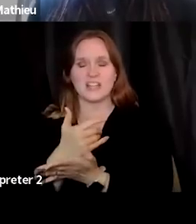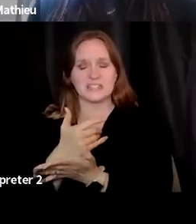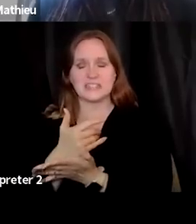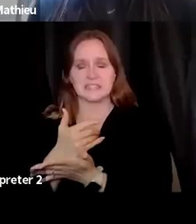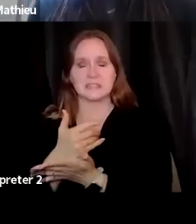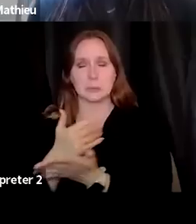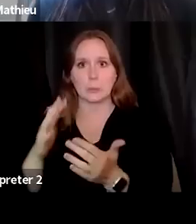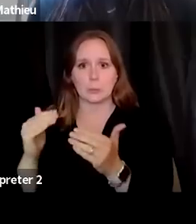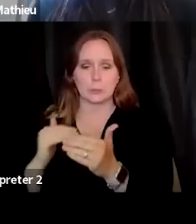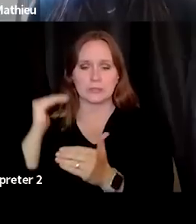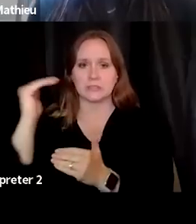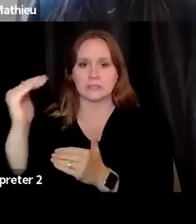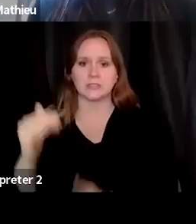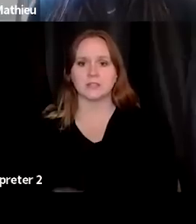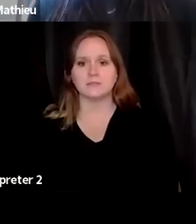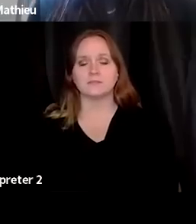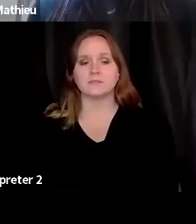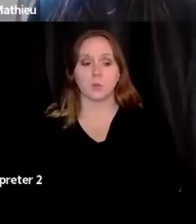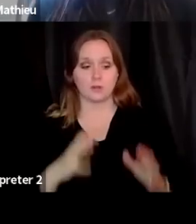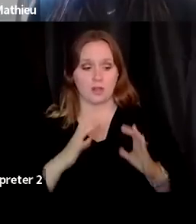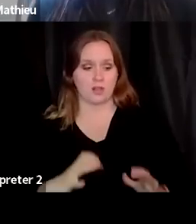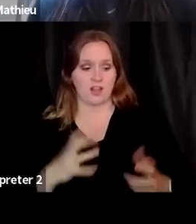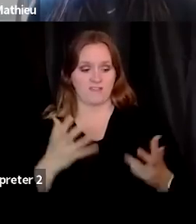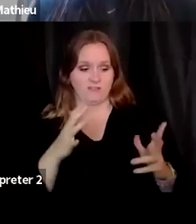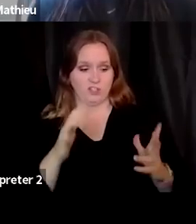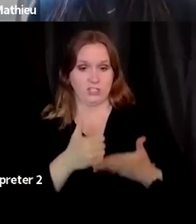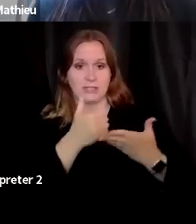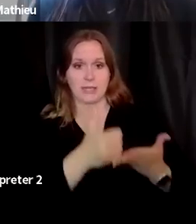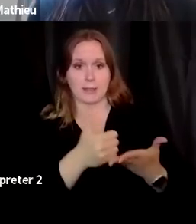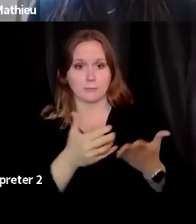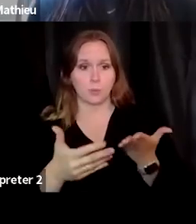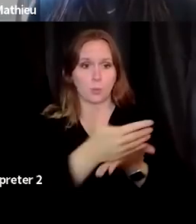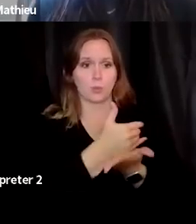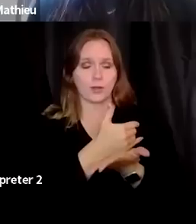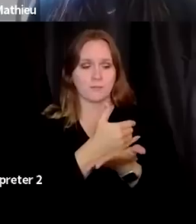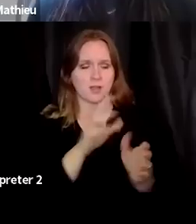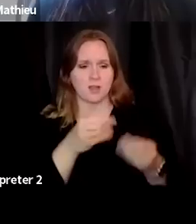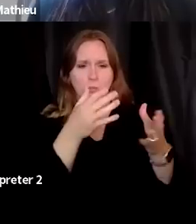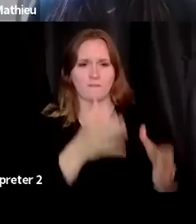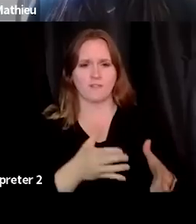with their hoarding issue, but what do kind of providers and family members have to think about in terms